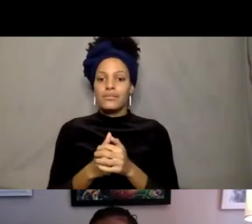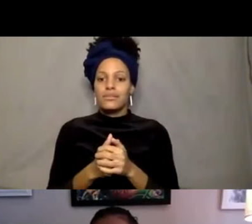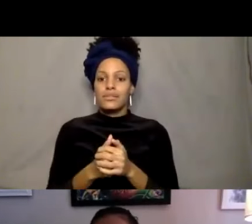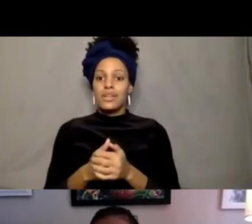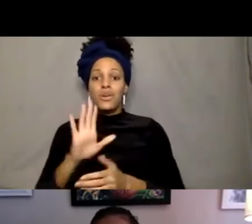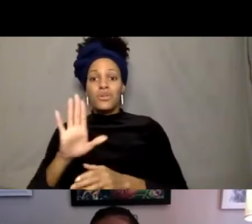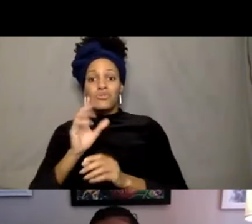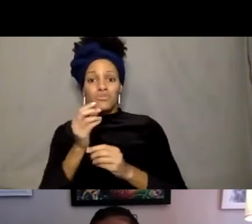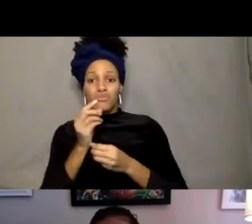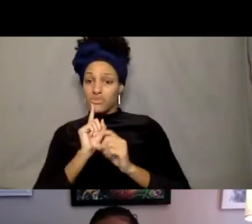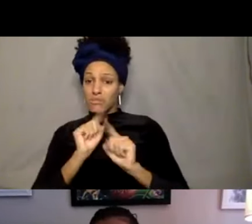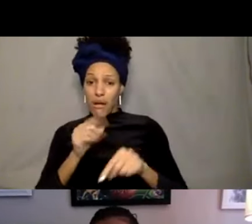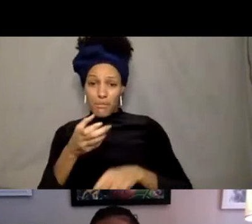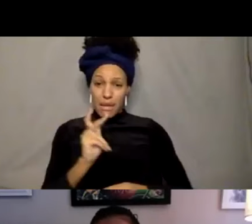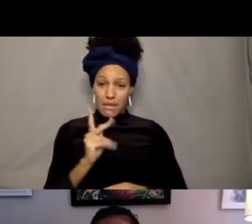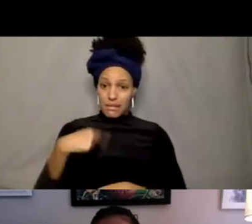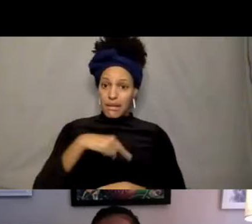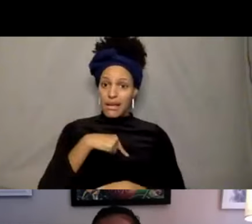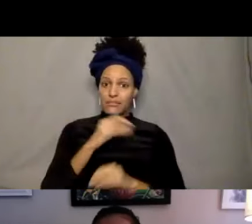becomes ineligible or that you lose out on an award.